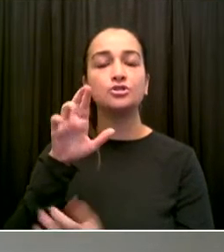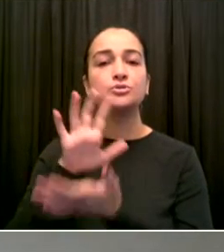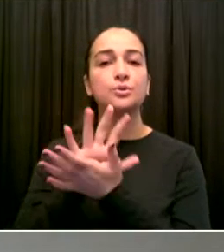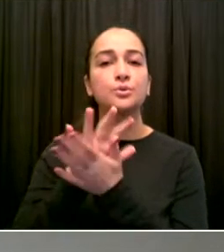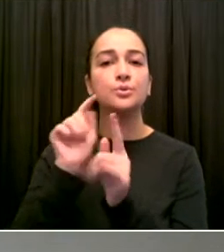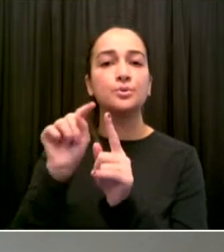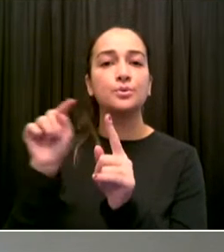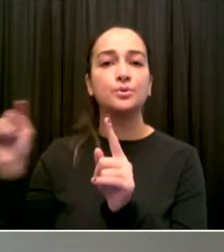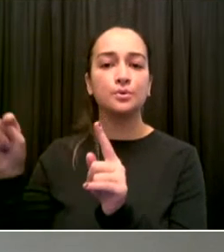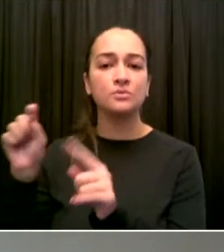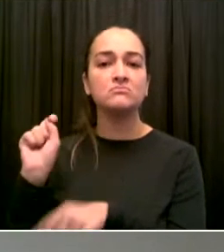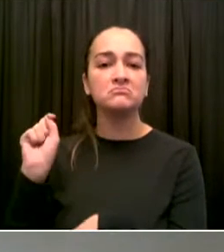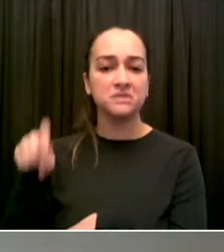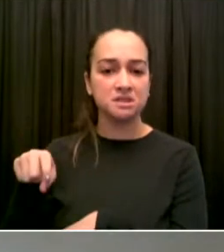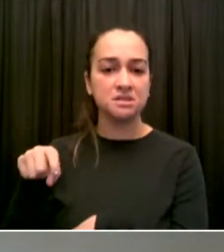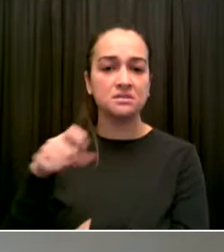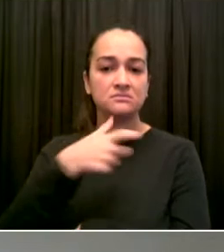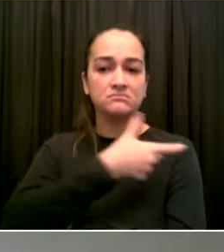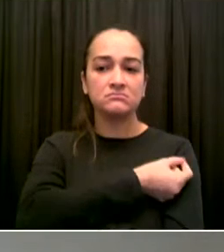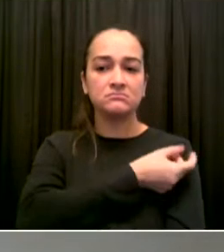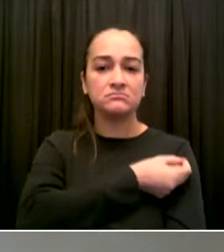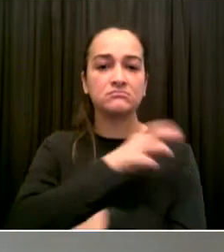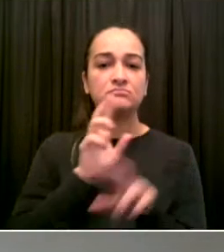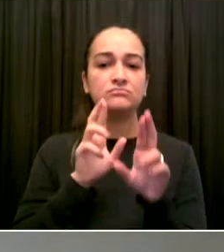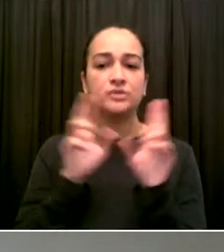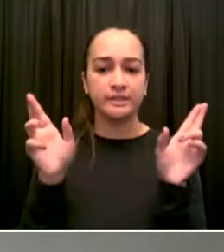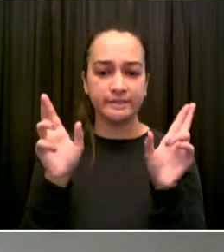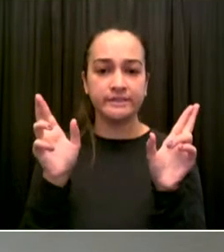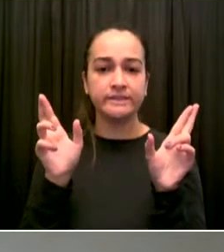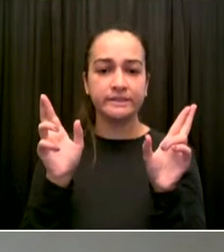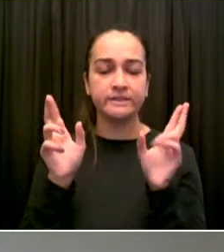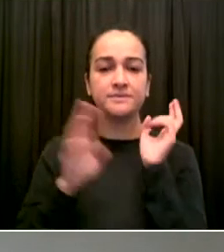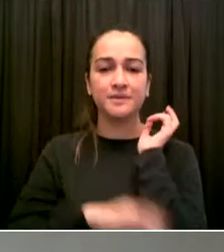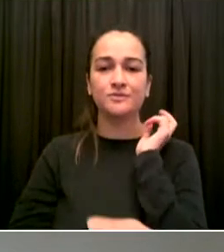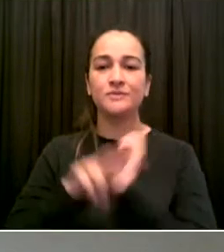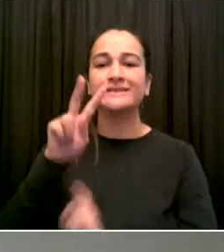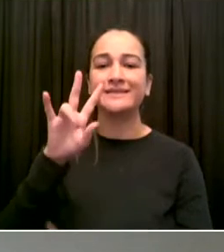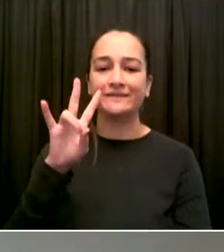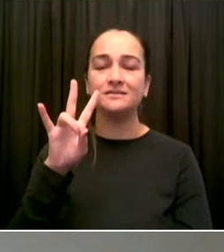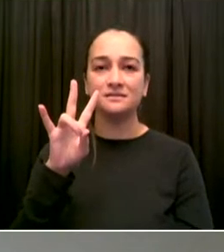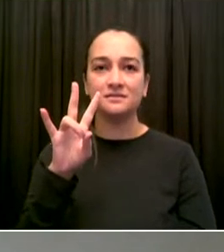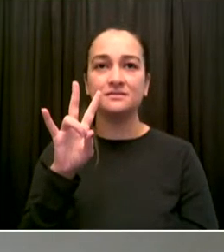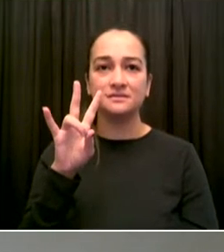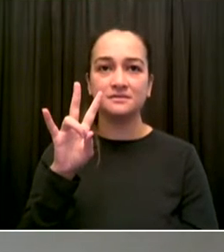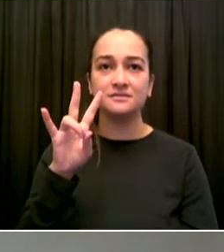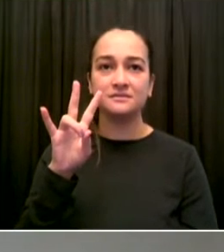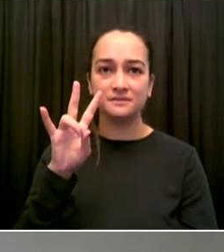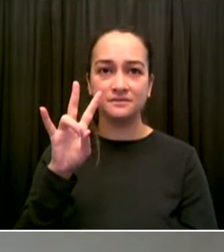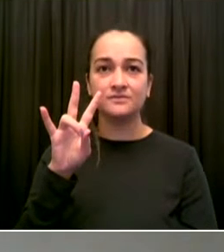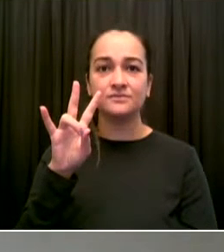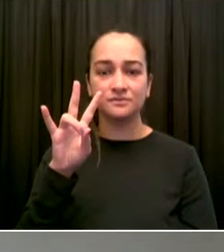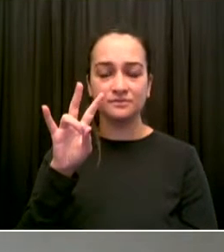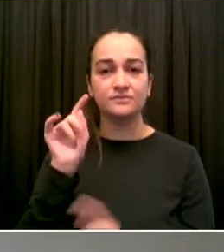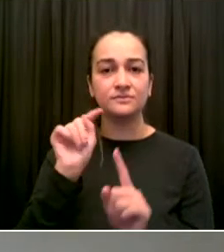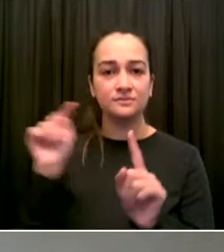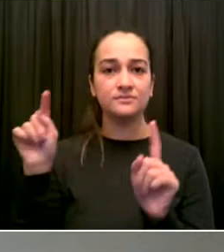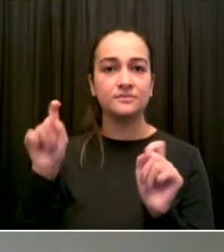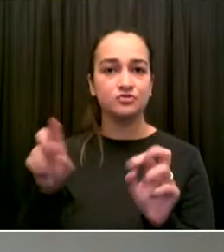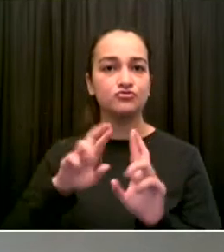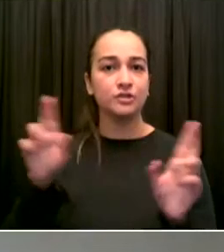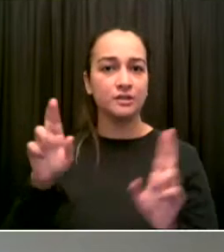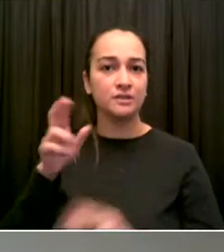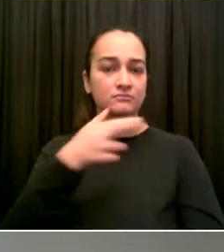THAT ARE NOT IN PUBLIC SCHOOL